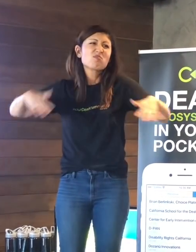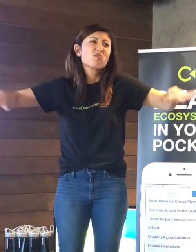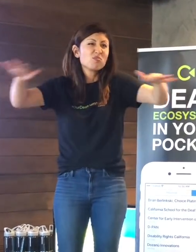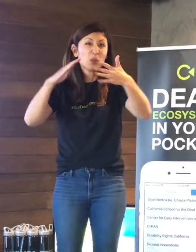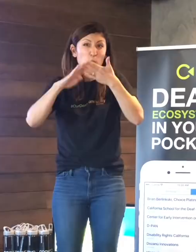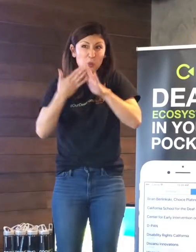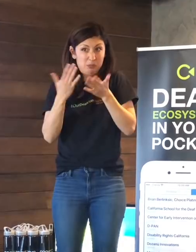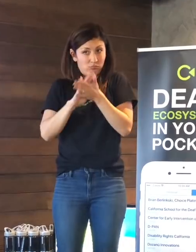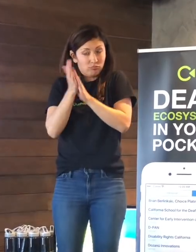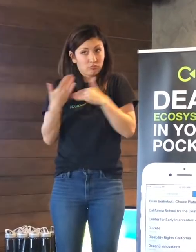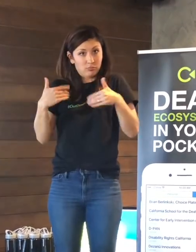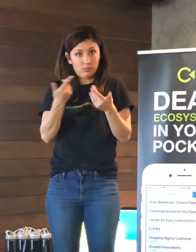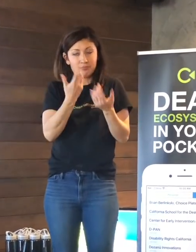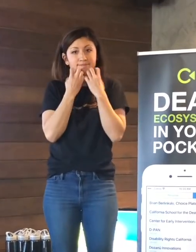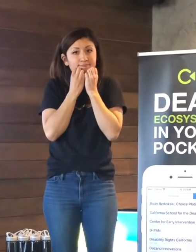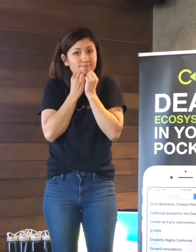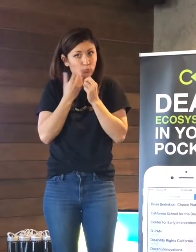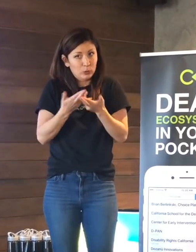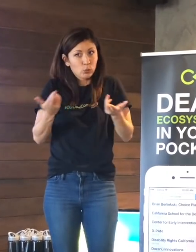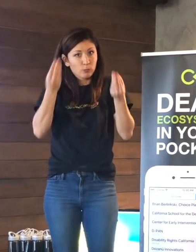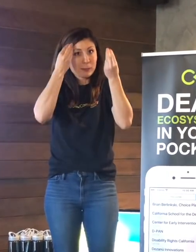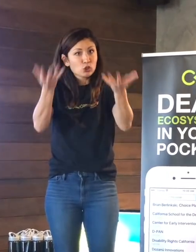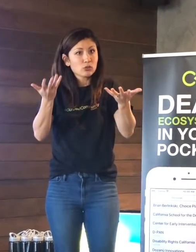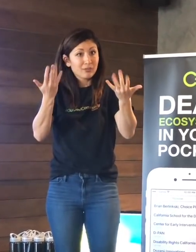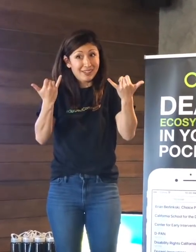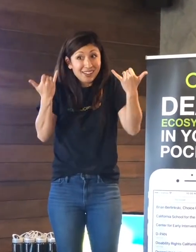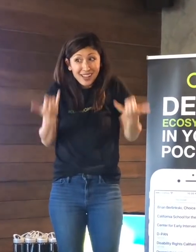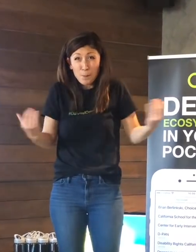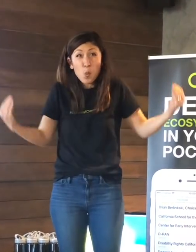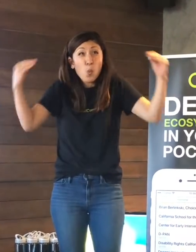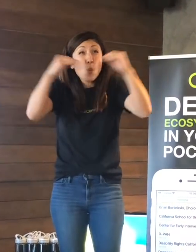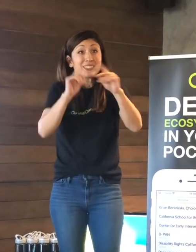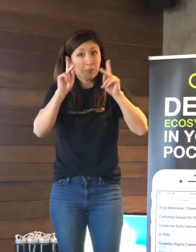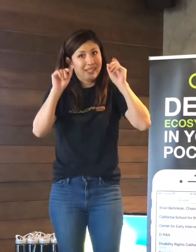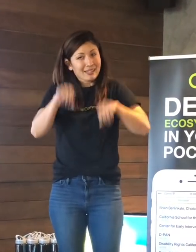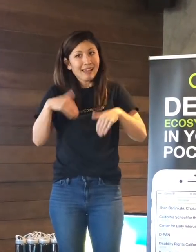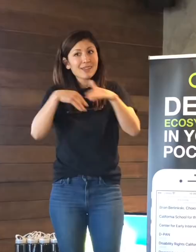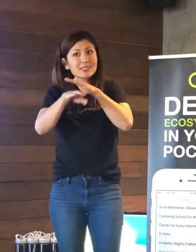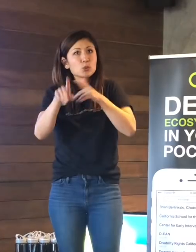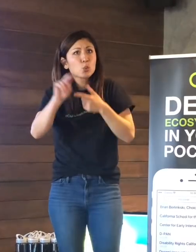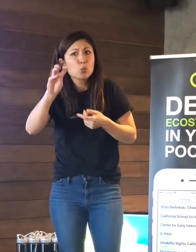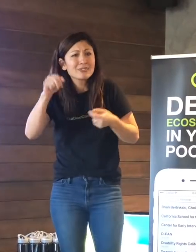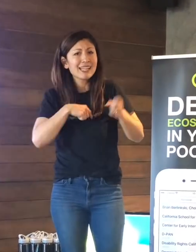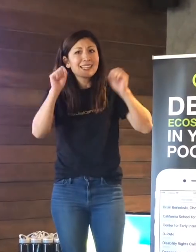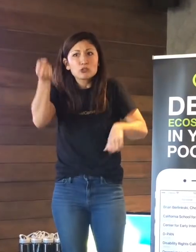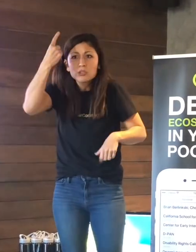Oh, it's become a valuable resource for the community. Now more Deaf people can have access to the news.